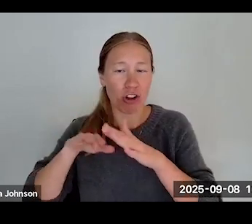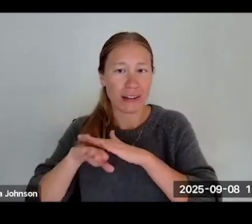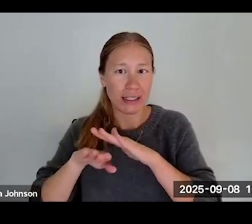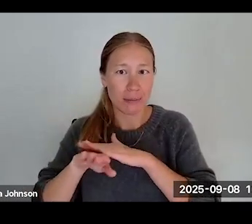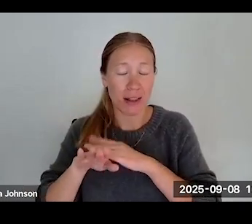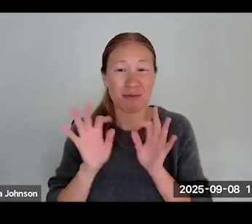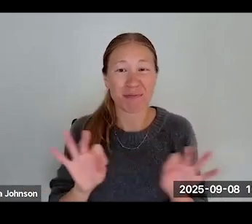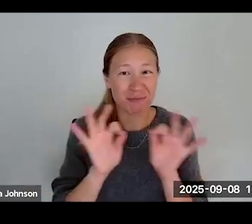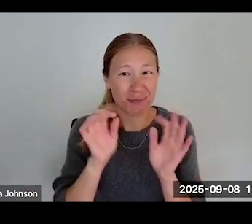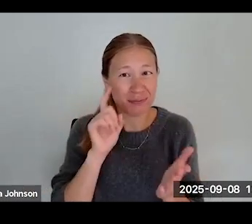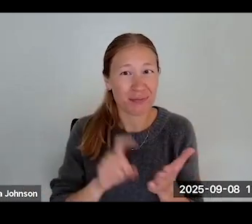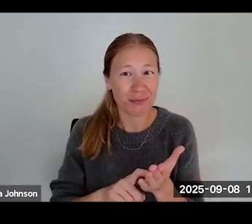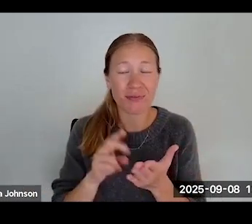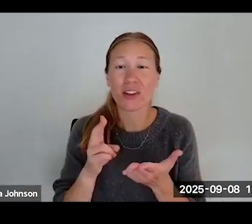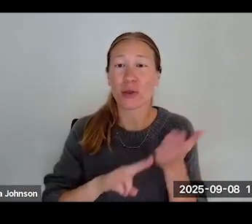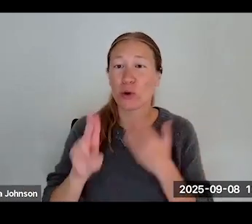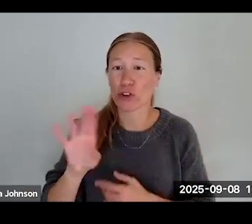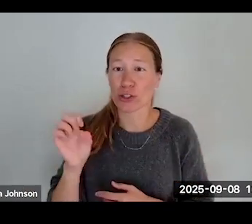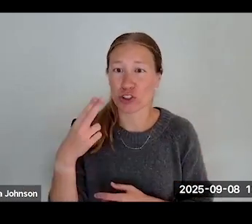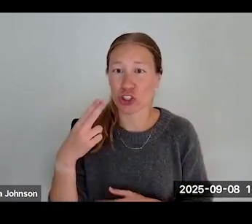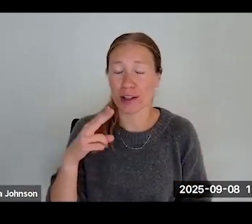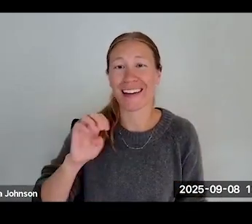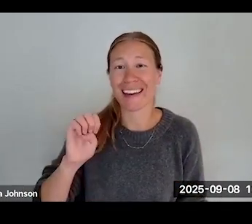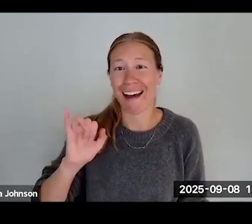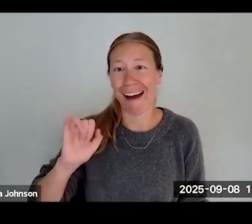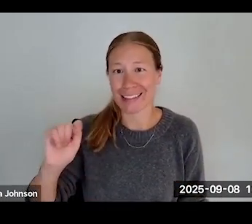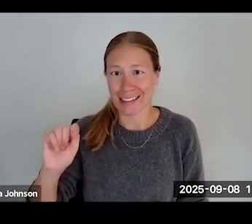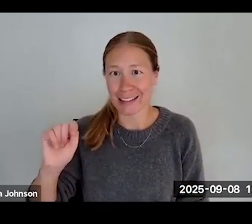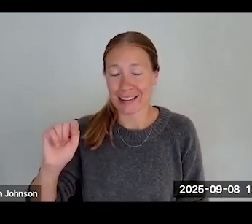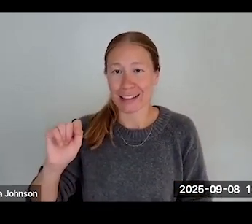It's important to note that the University of Michigan's Information and Technology Services unit